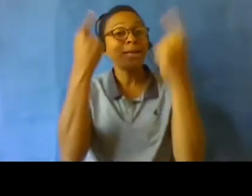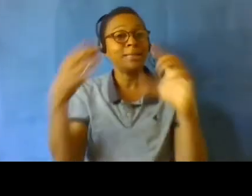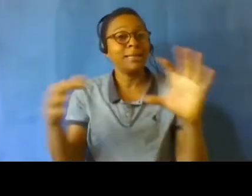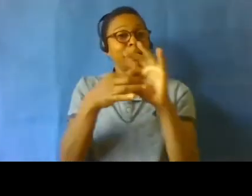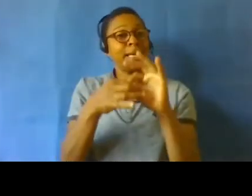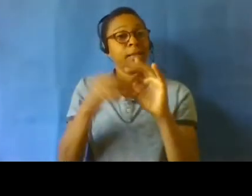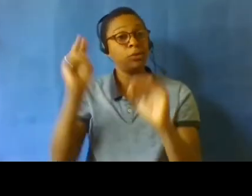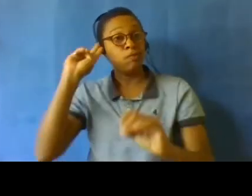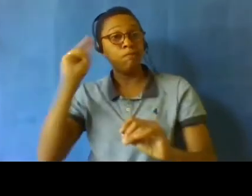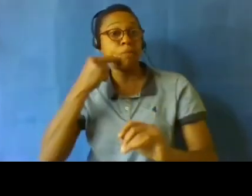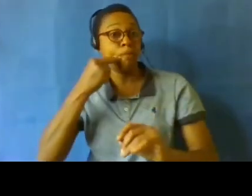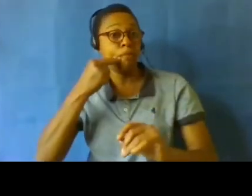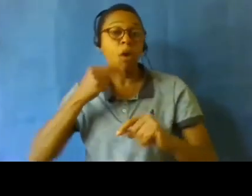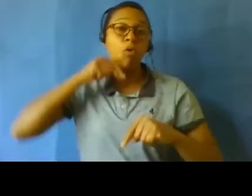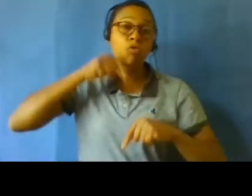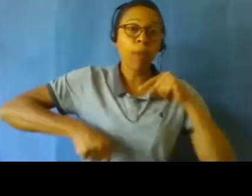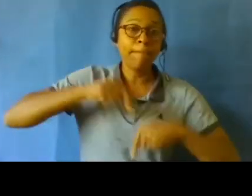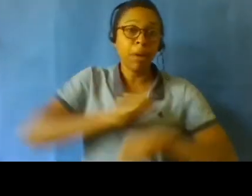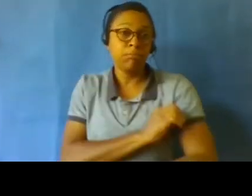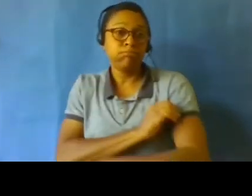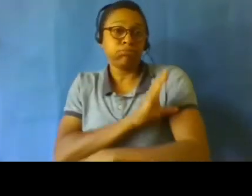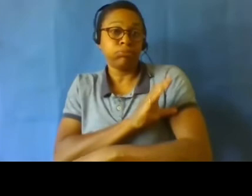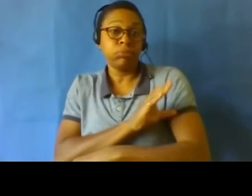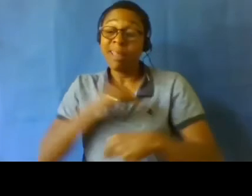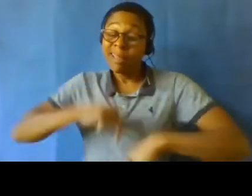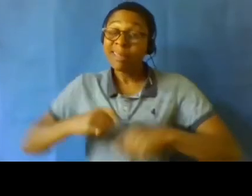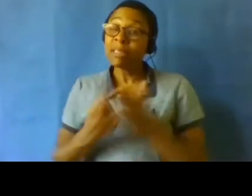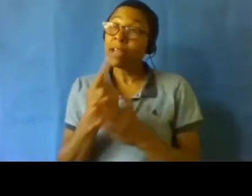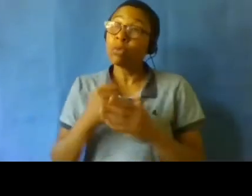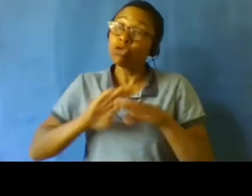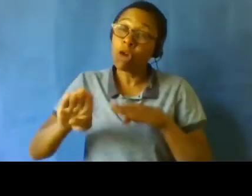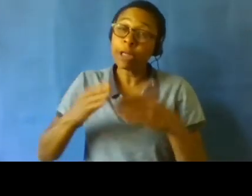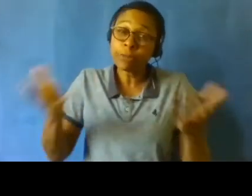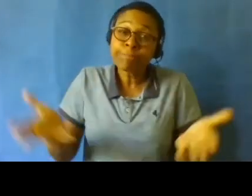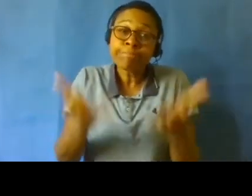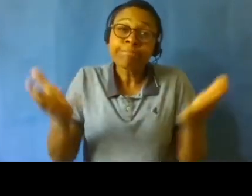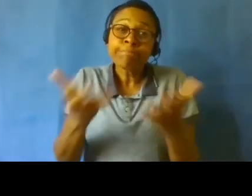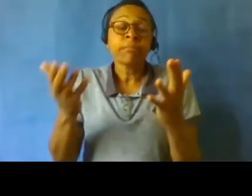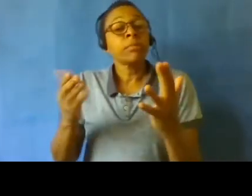and as inclusive as possible to do this we ask that everybody is respectful to